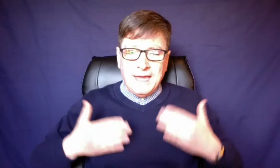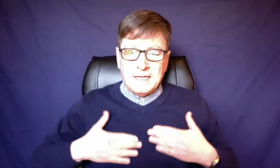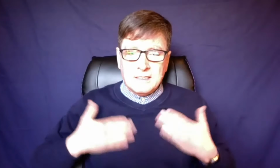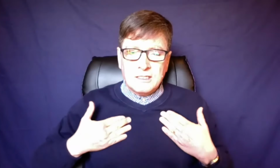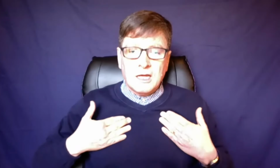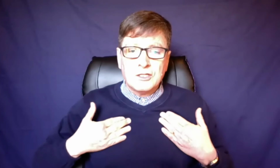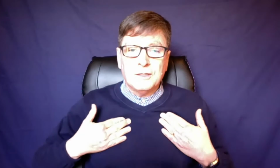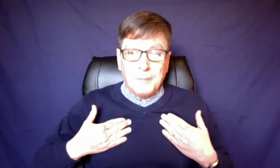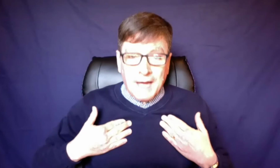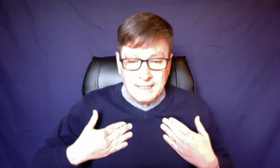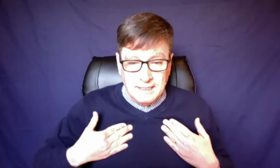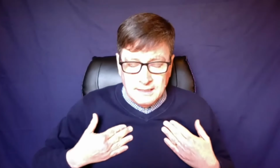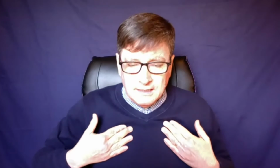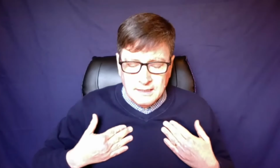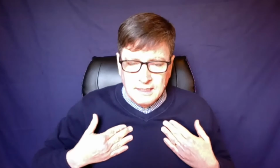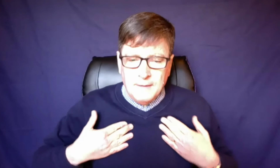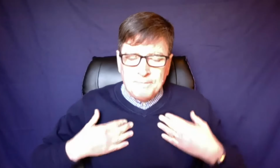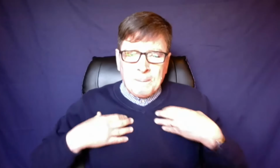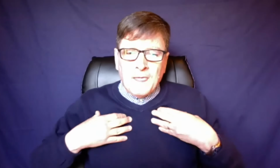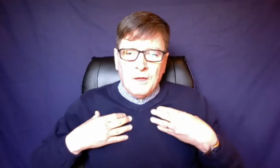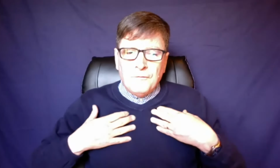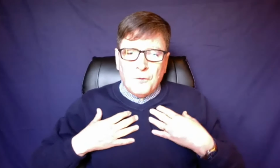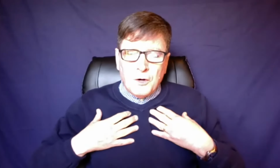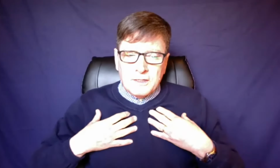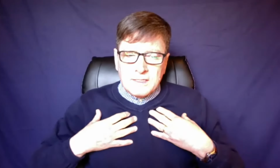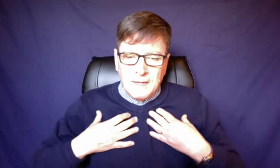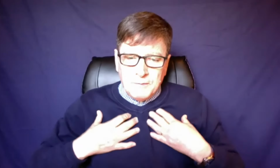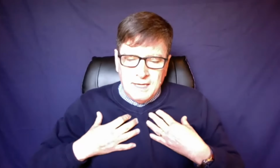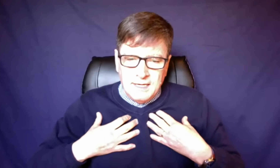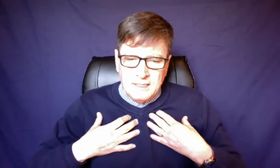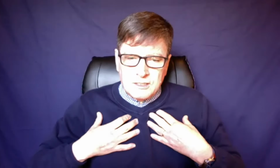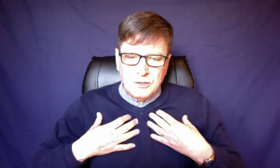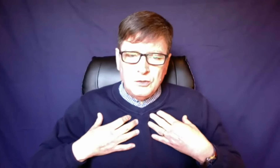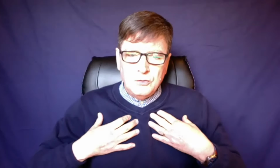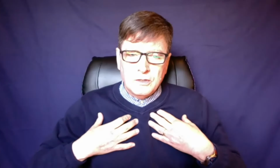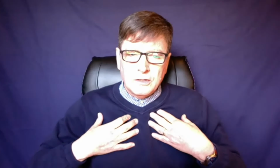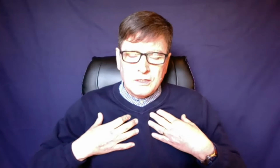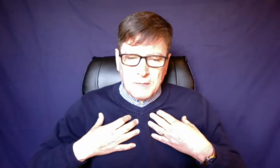touch the body like mom, hungry, candy, happy, those are all signs